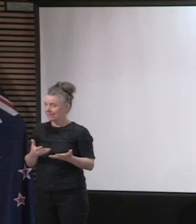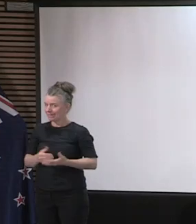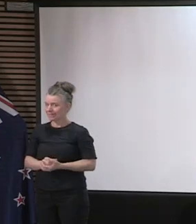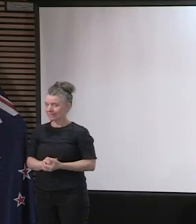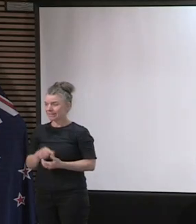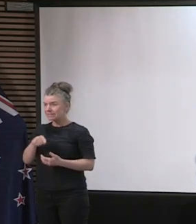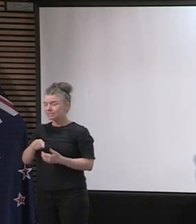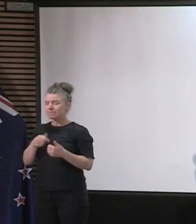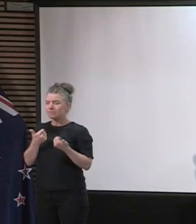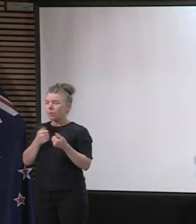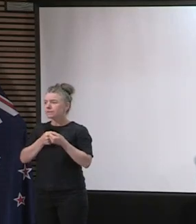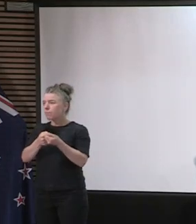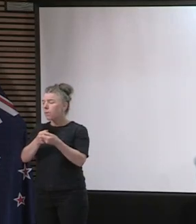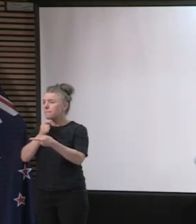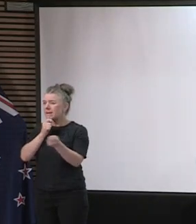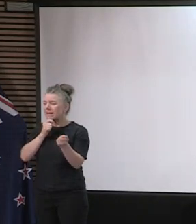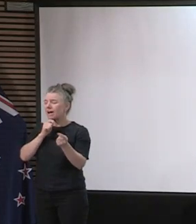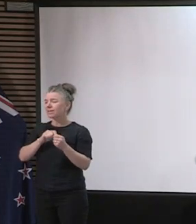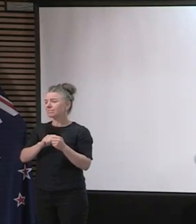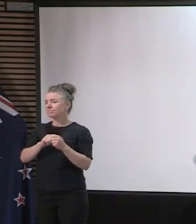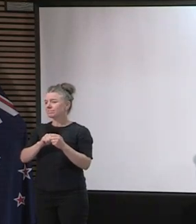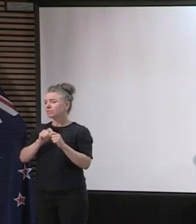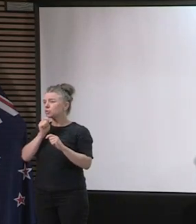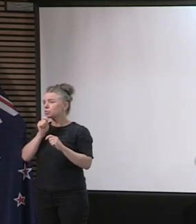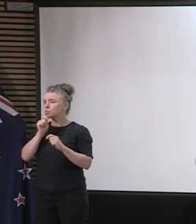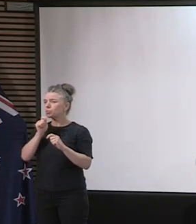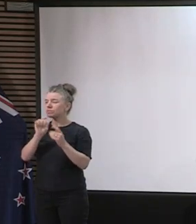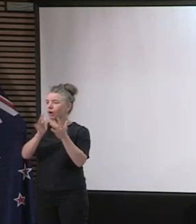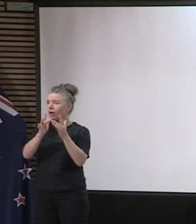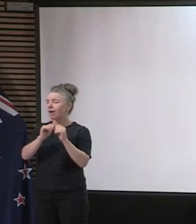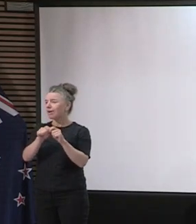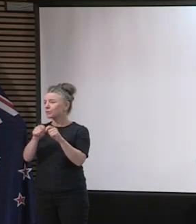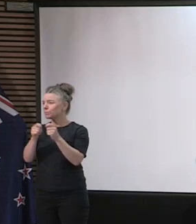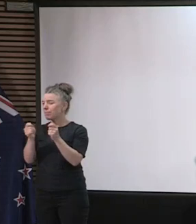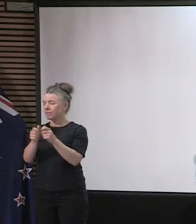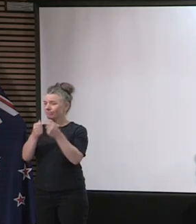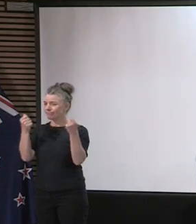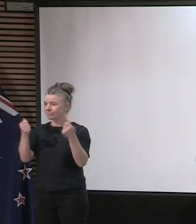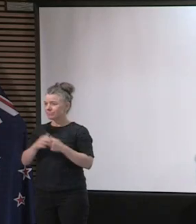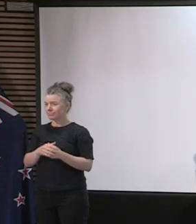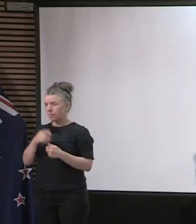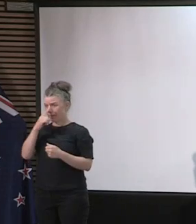shouldn't diminish or travel lie a $50 million package is supporting broadcasting and